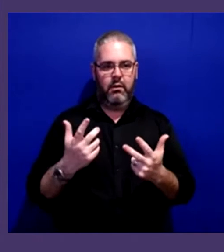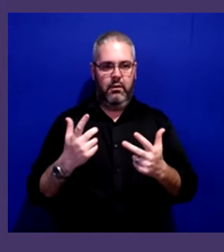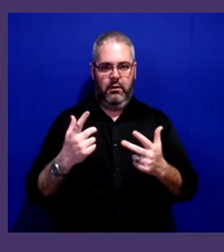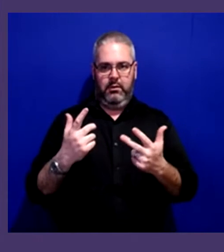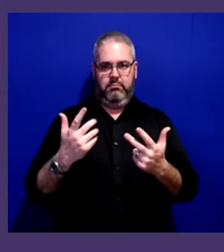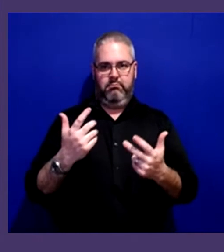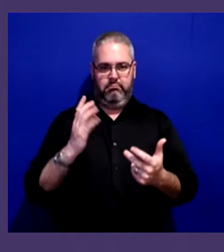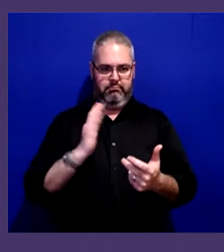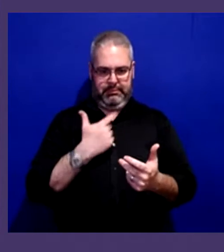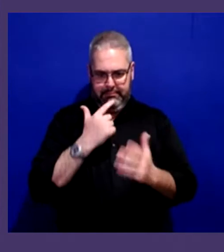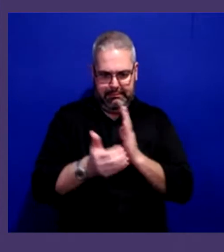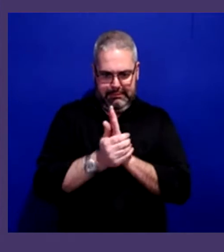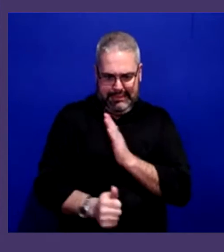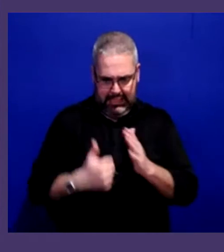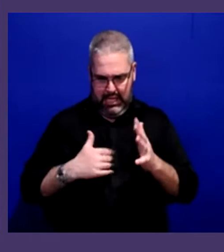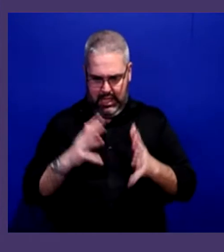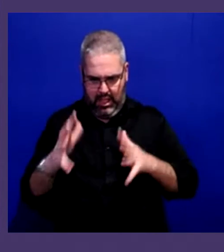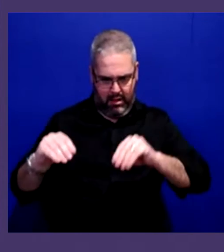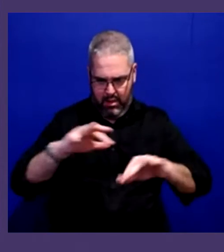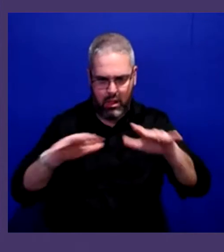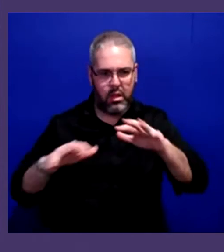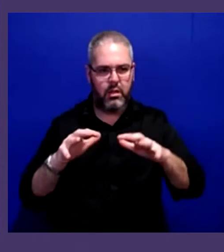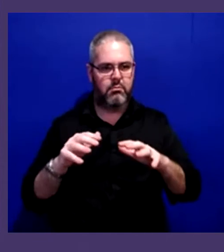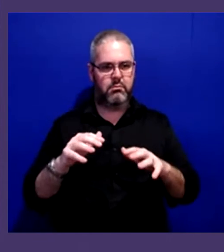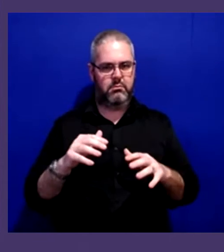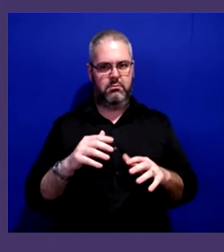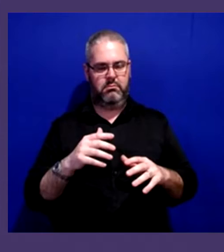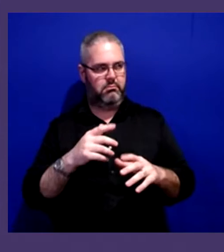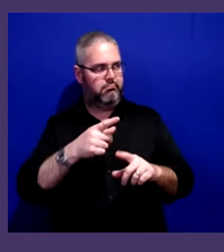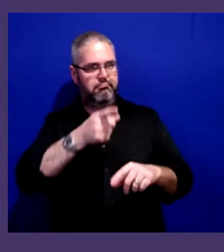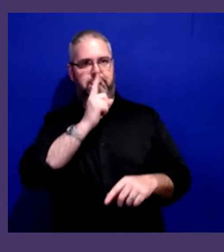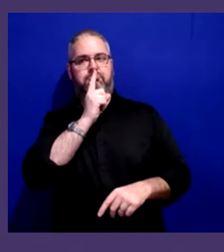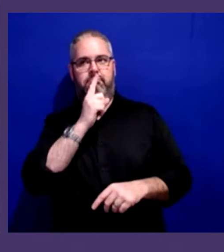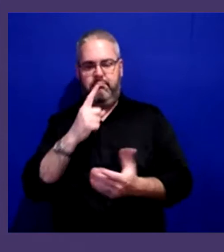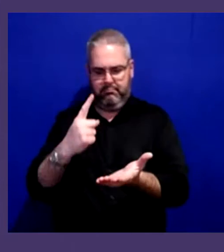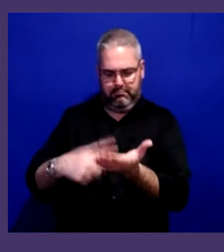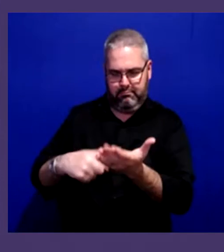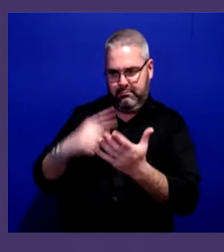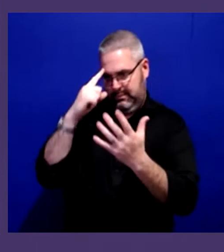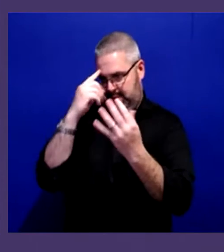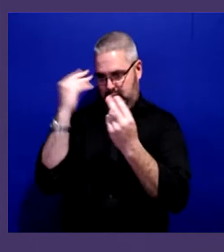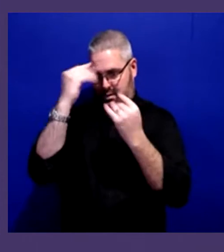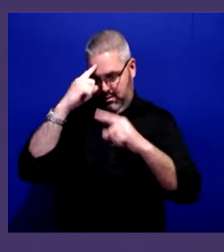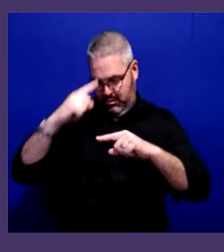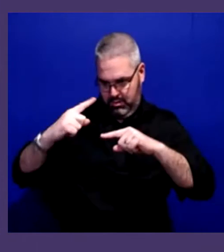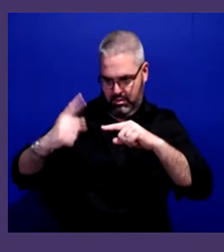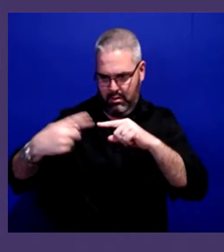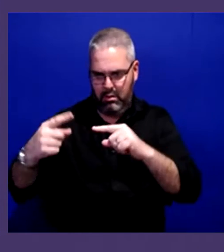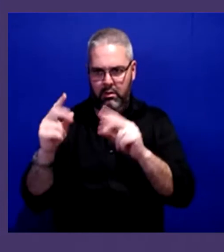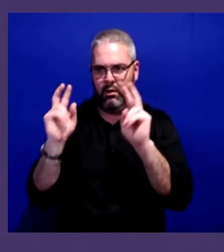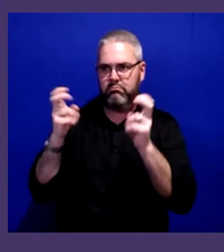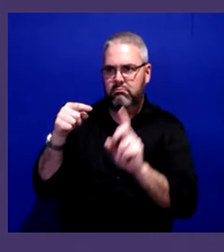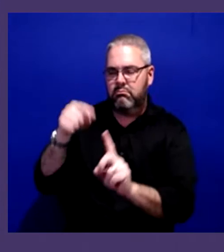but we don't talk about cognitive disabilities or maybe realize how common they are. We know that over a billion people in